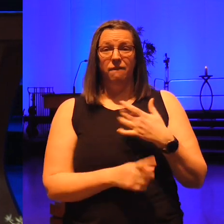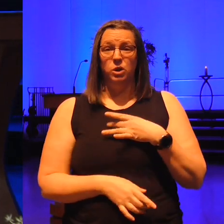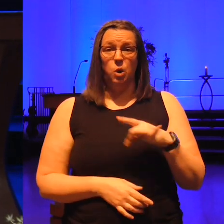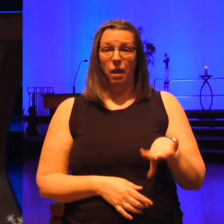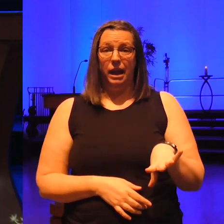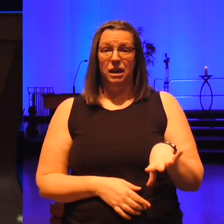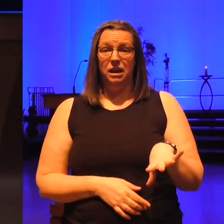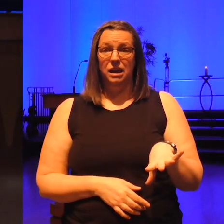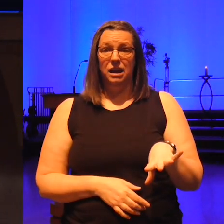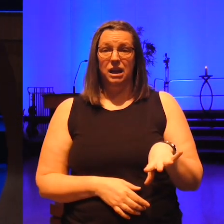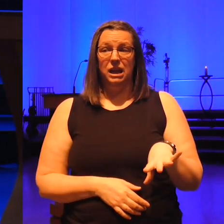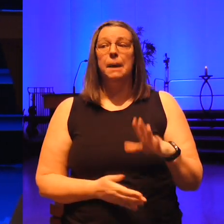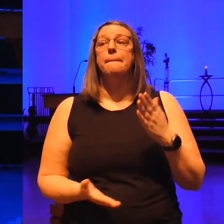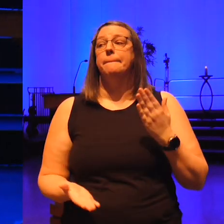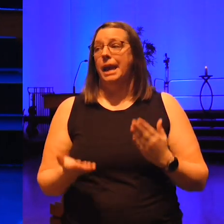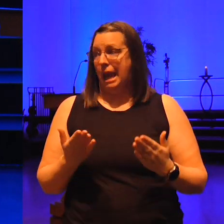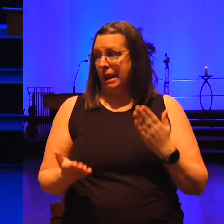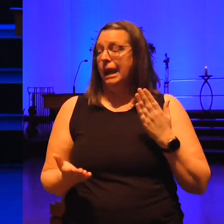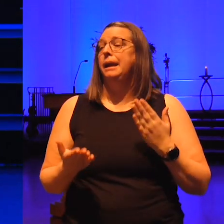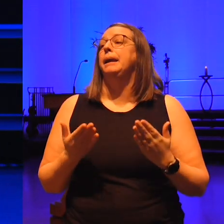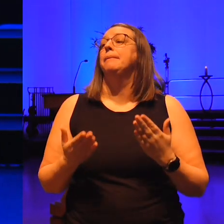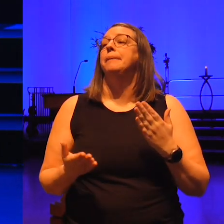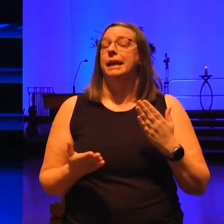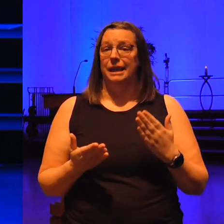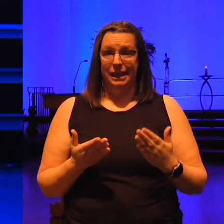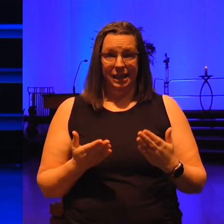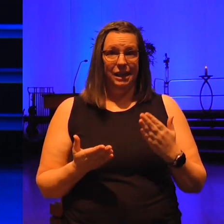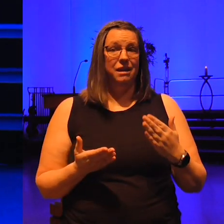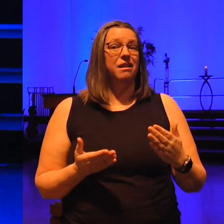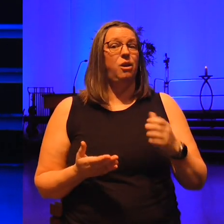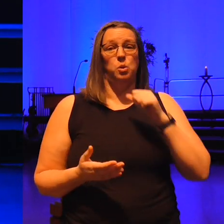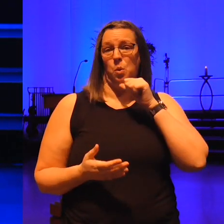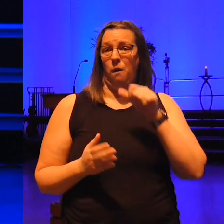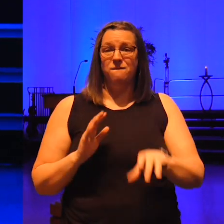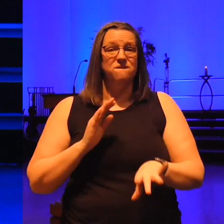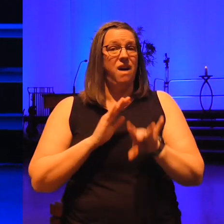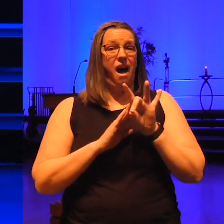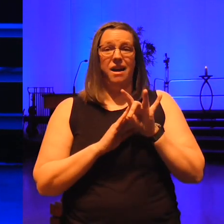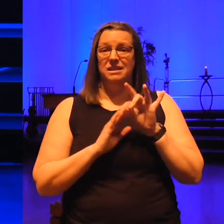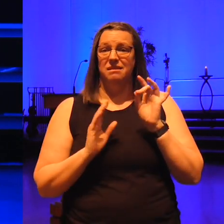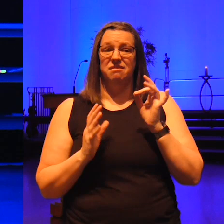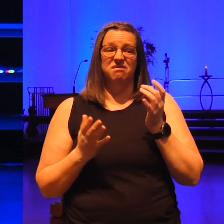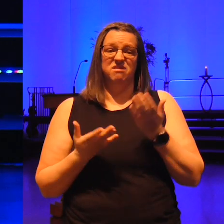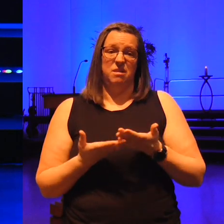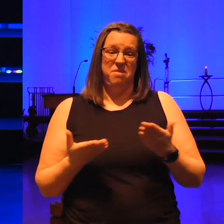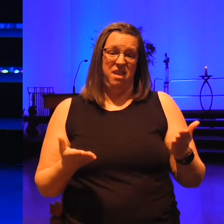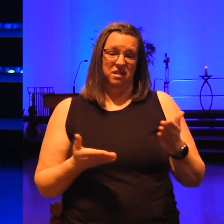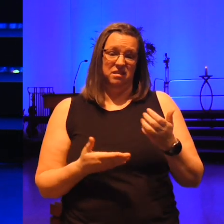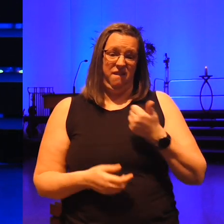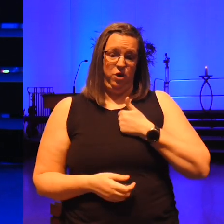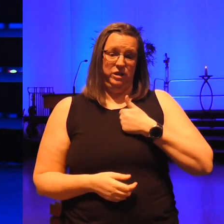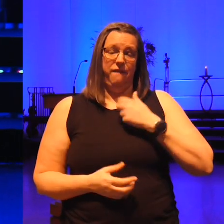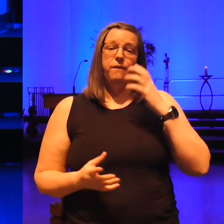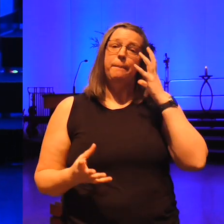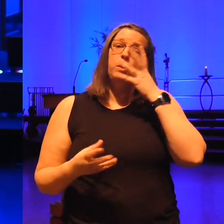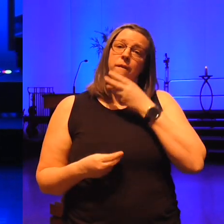may be parts of yourself that you don't find very beautiful but when you accept yourself